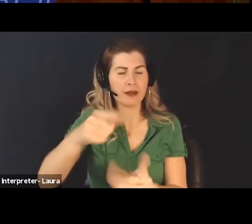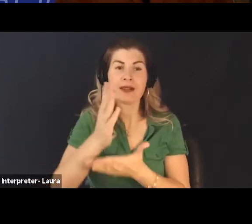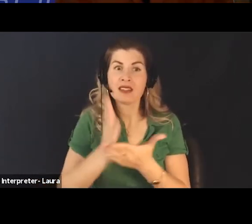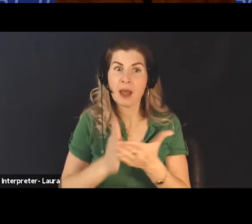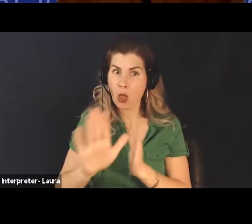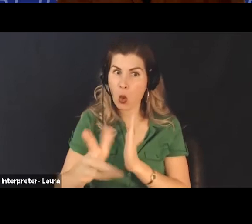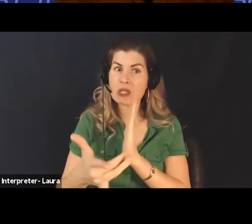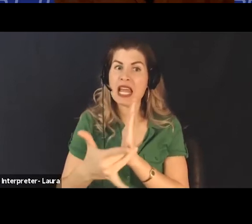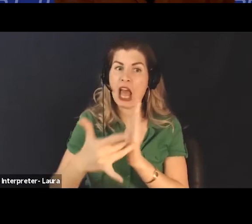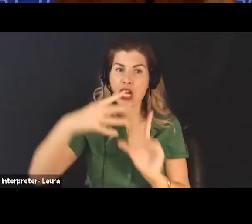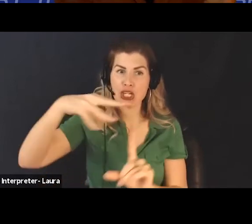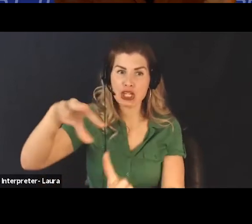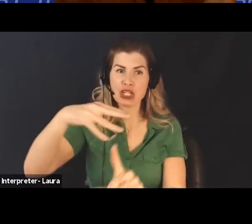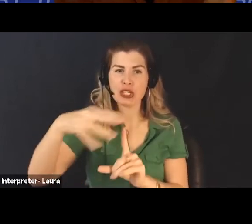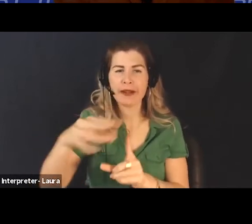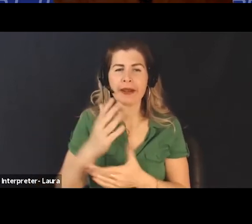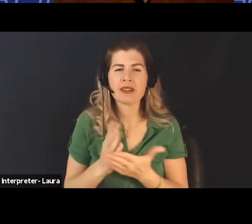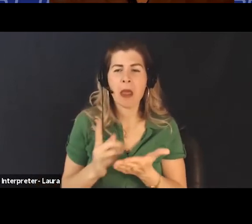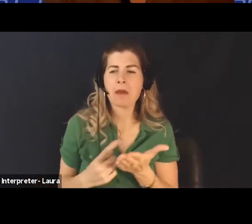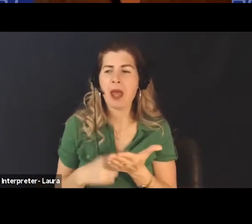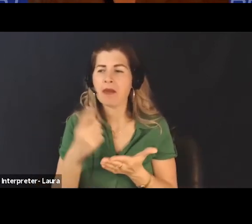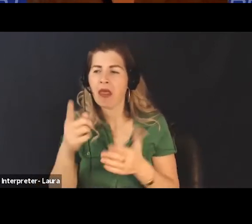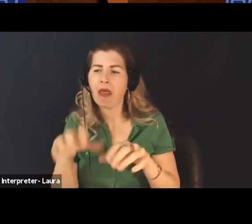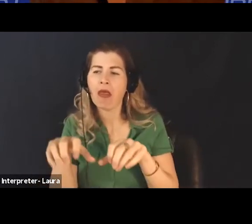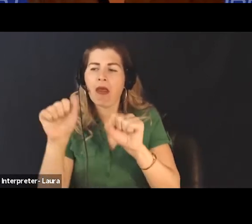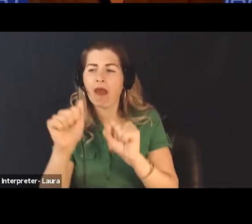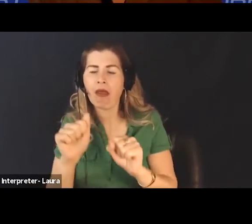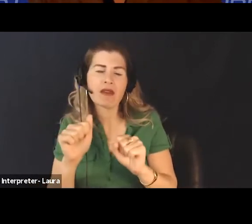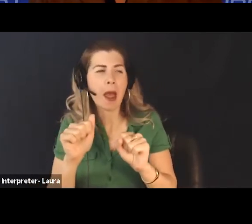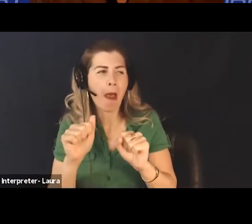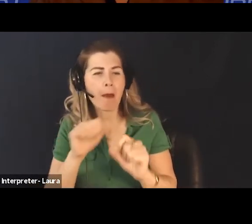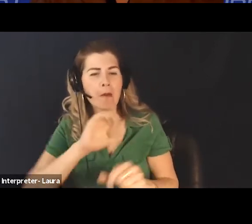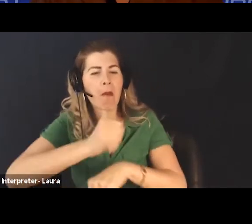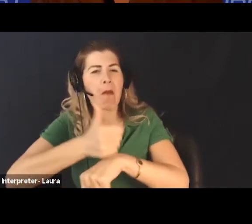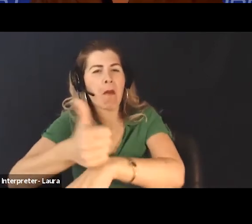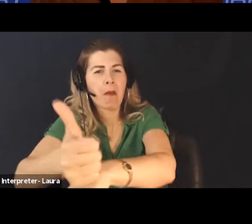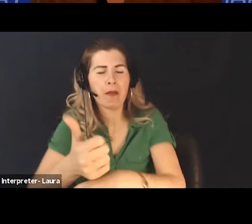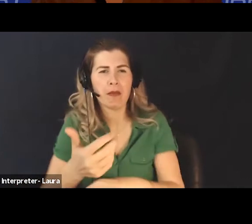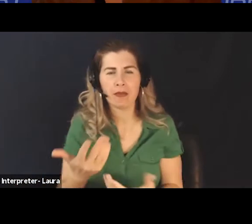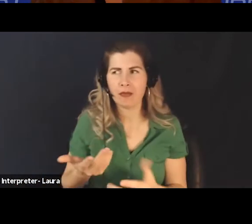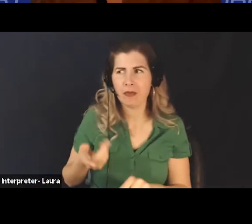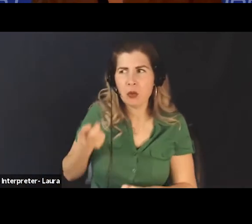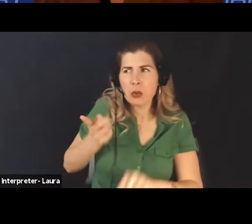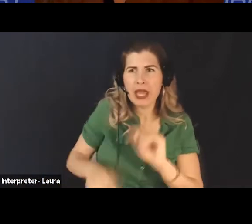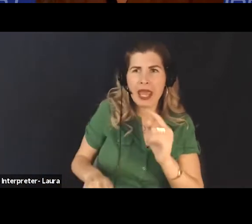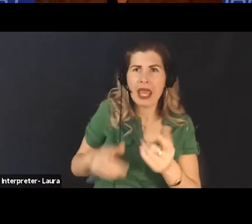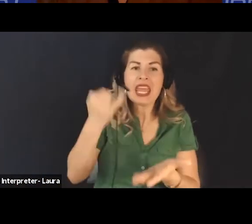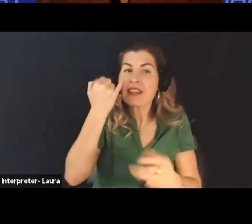Relative secret in our experience in San Diego. And you can't modify and you can't refuse what you can't see.